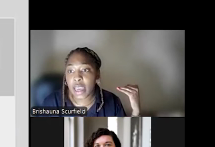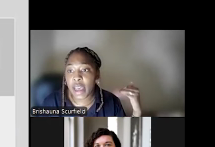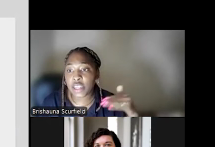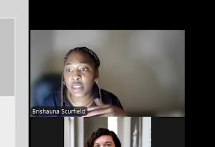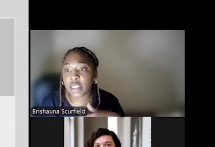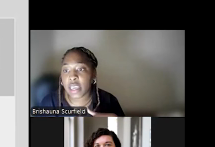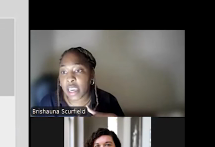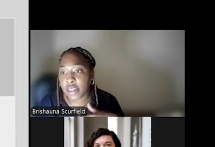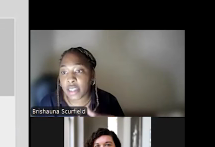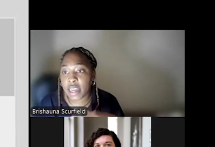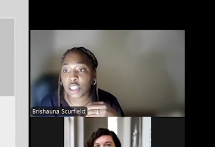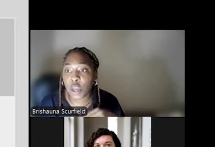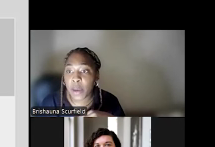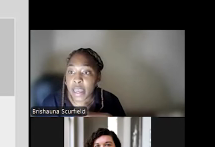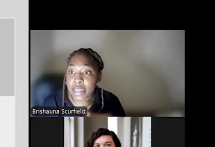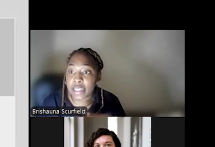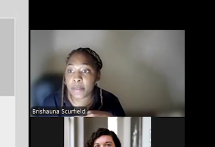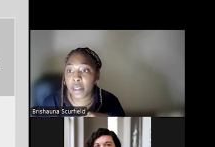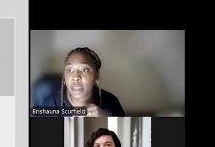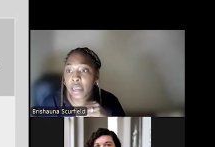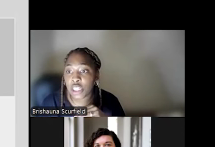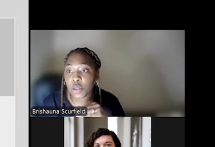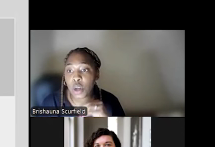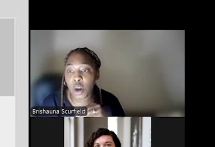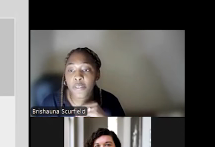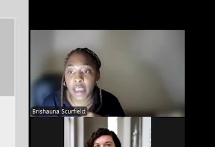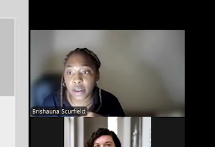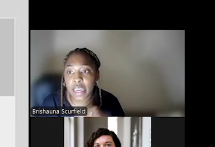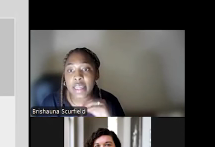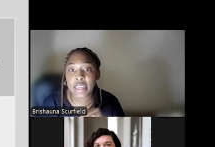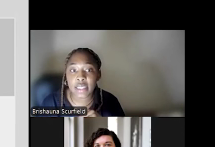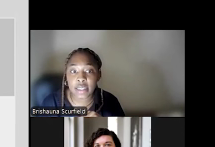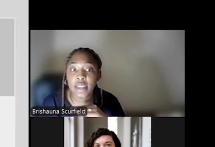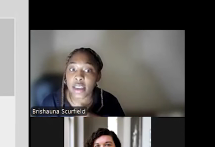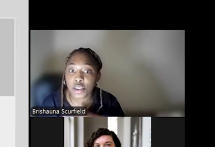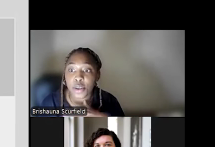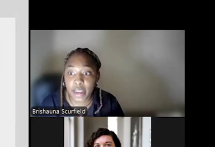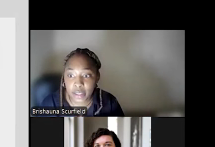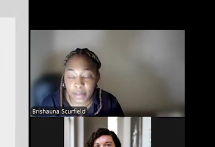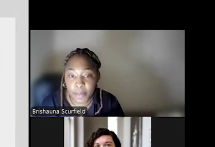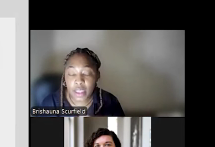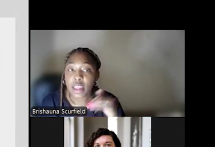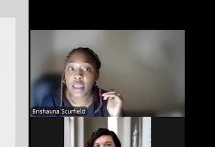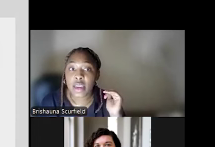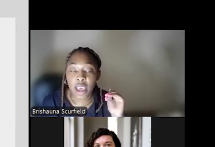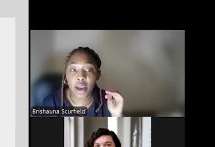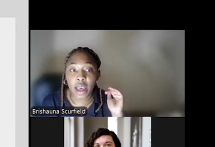Now, as you can see here, it says no accessibility issues are found, and this is incorrect. Now,